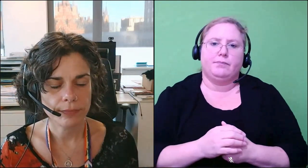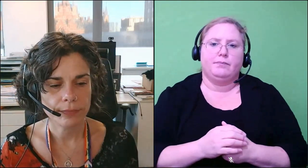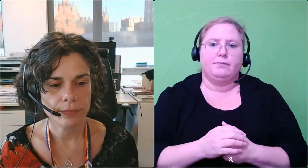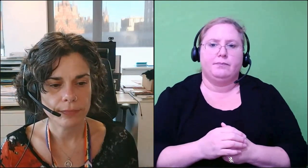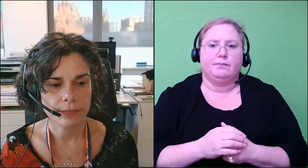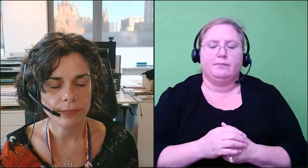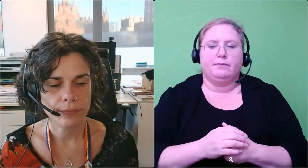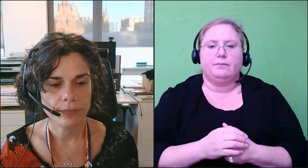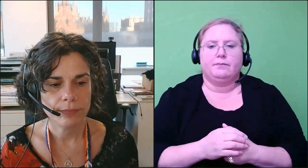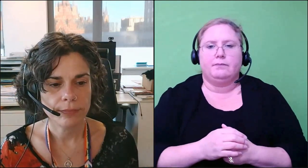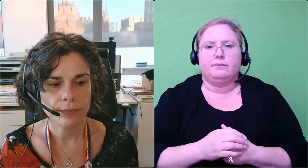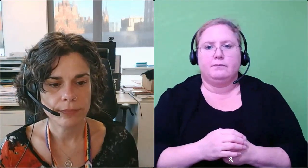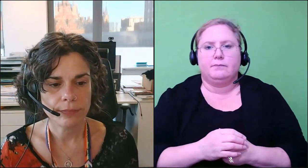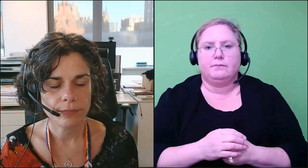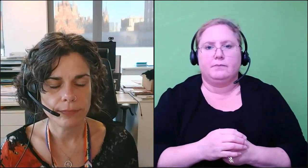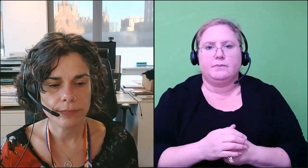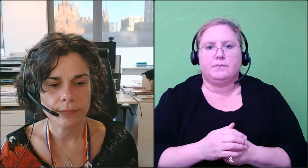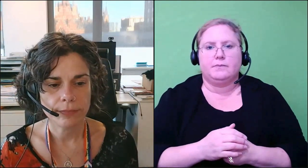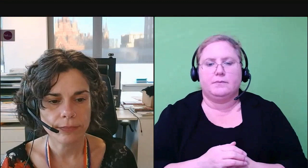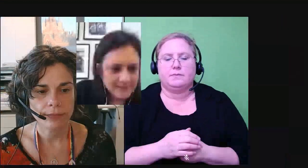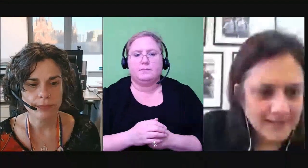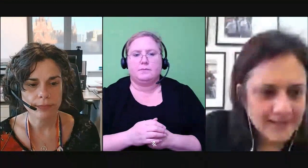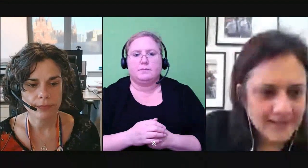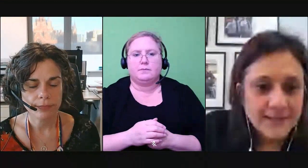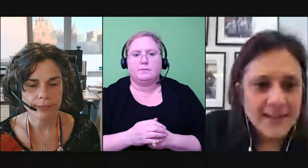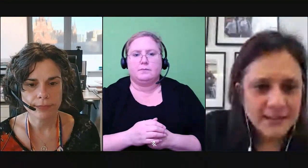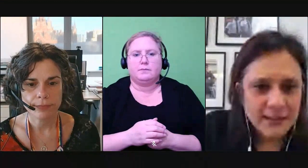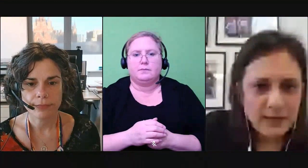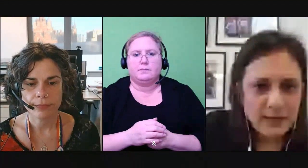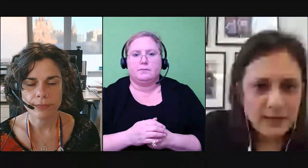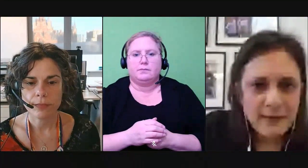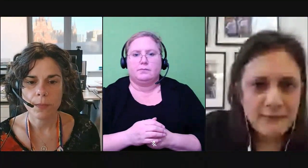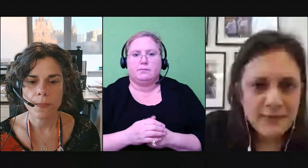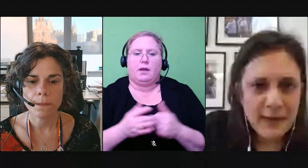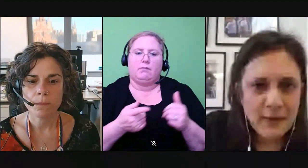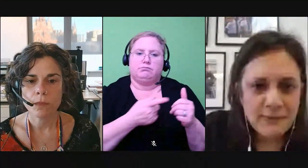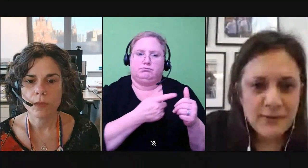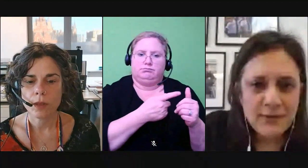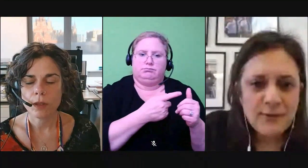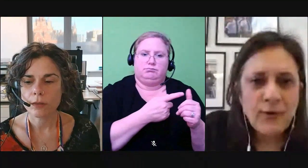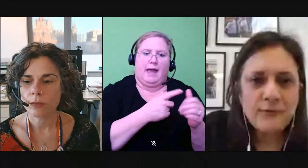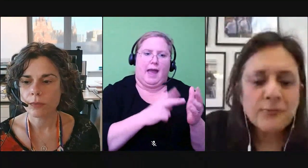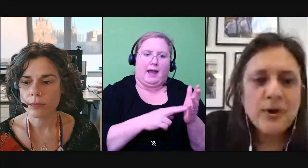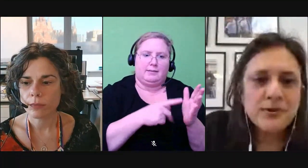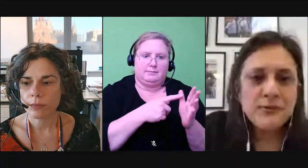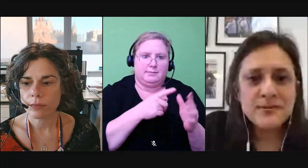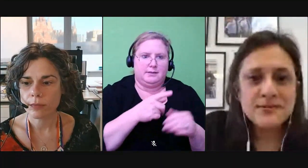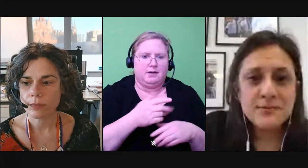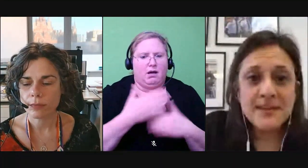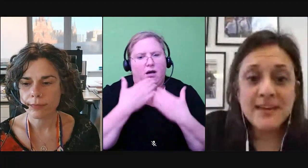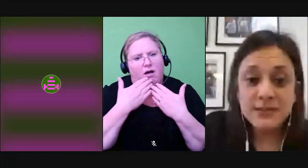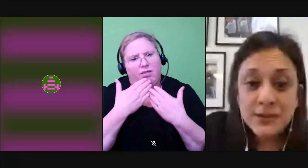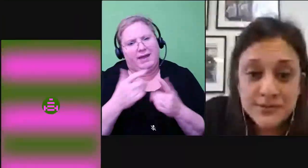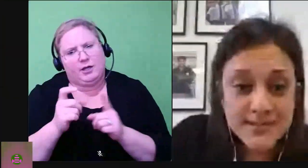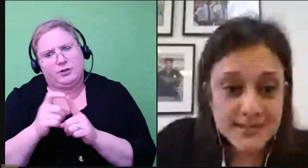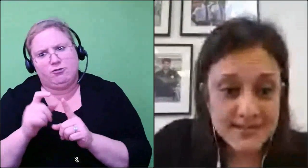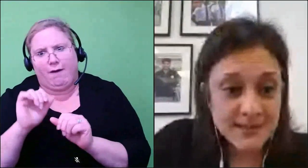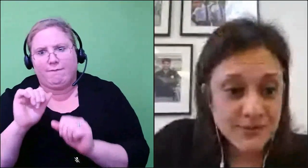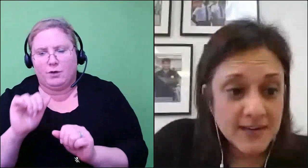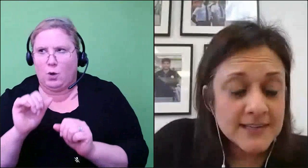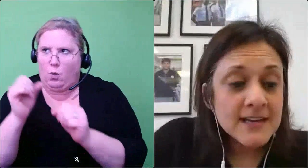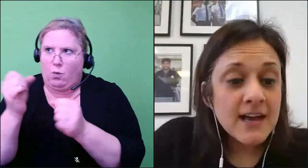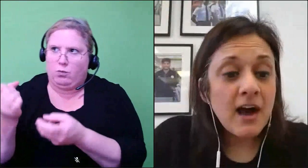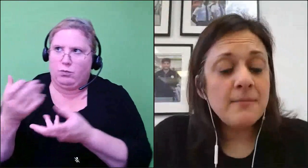Thank you for that overview of the work you've been doing in UNISON, Deirdre.